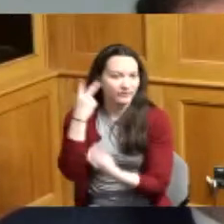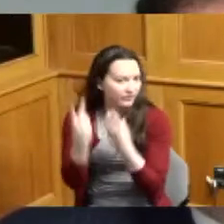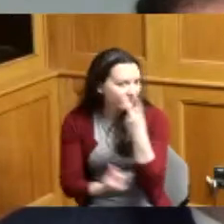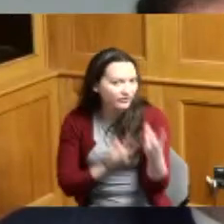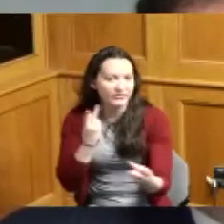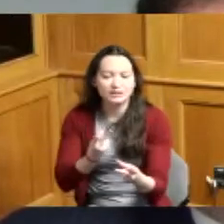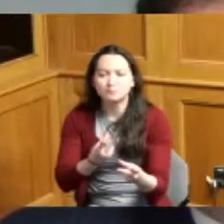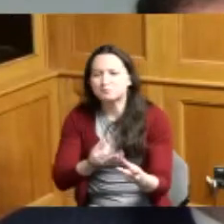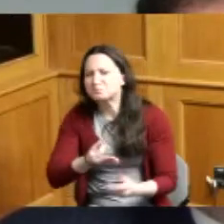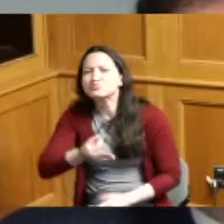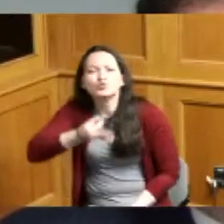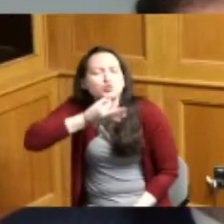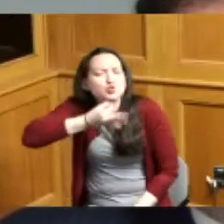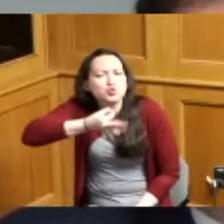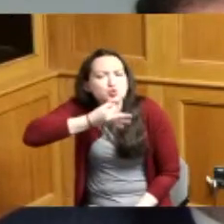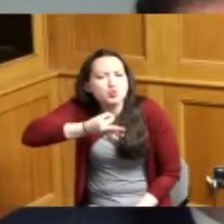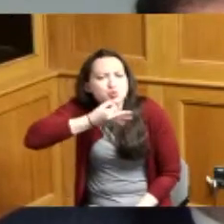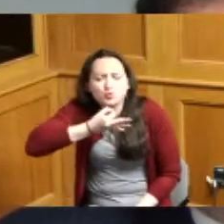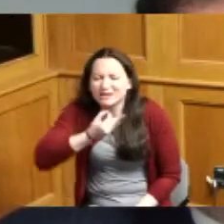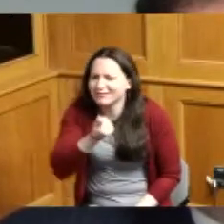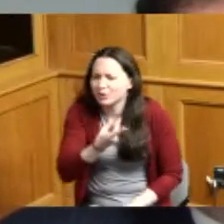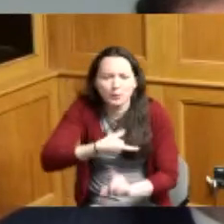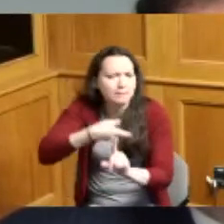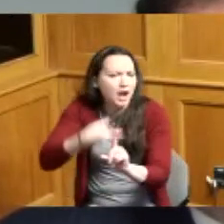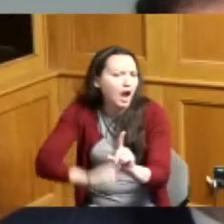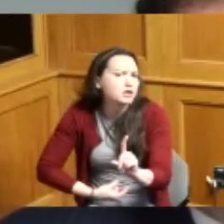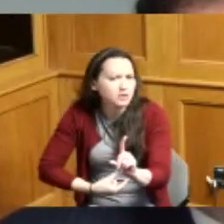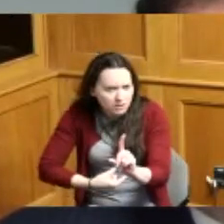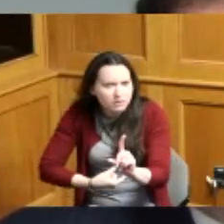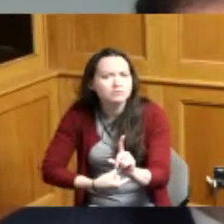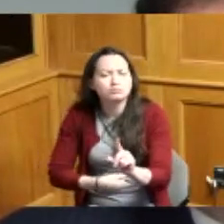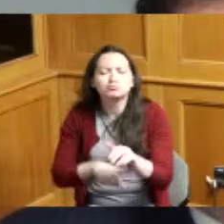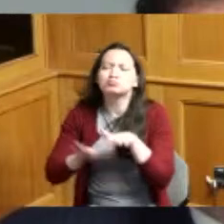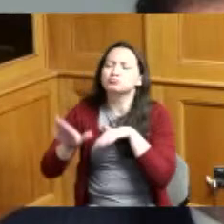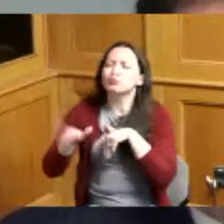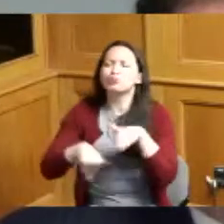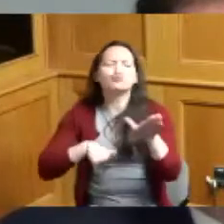the near in the very near future within the next several months uh to walk through these specific